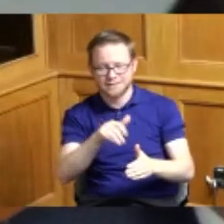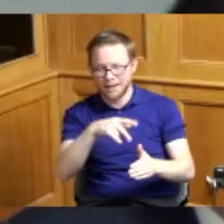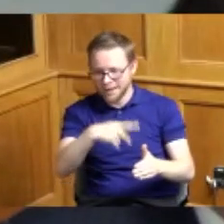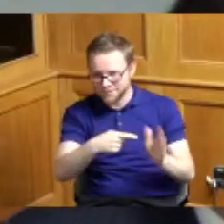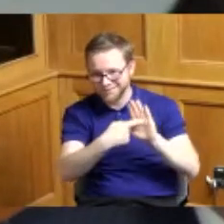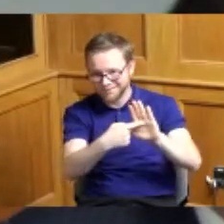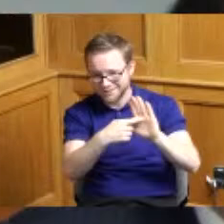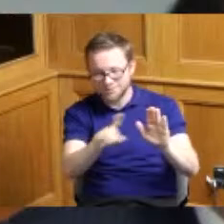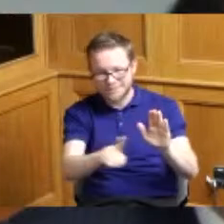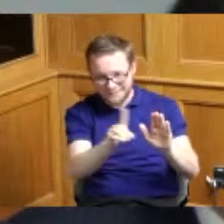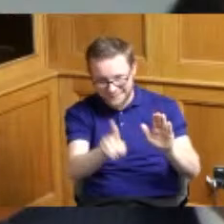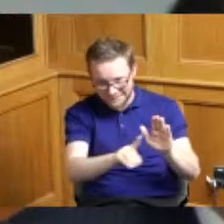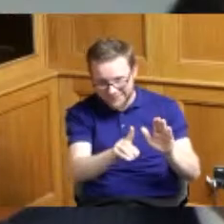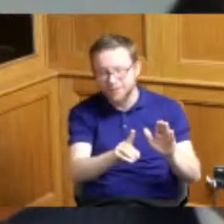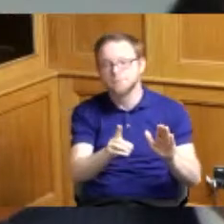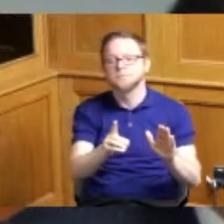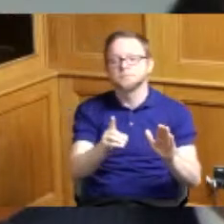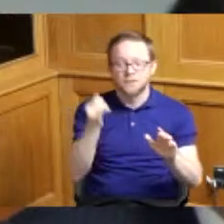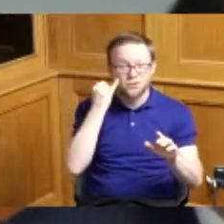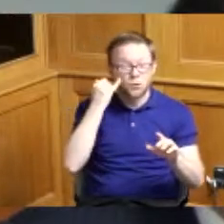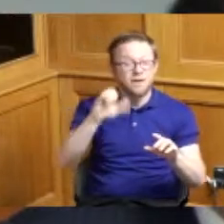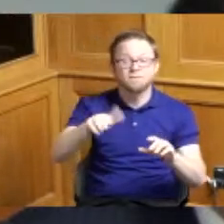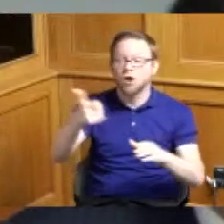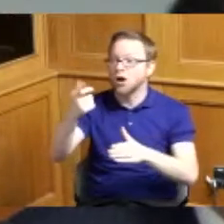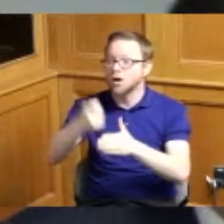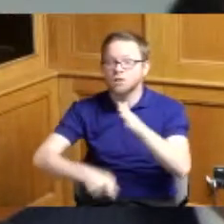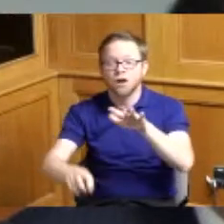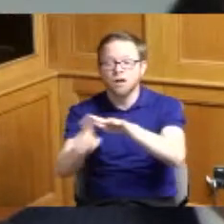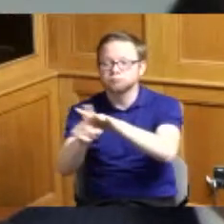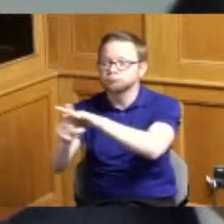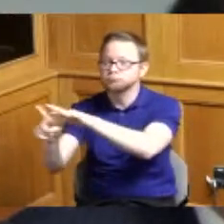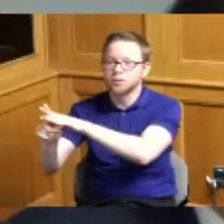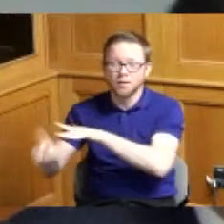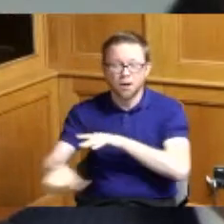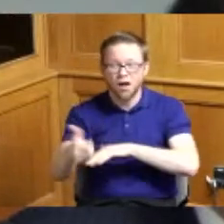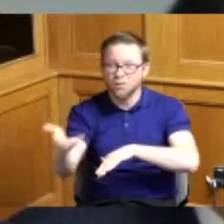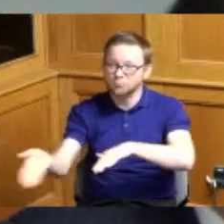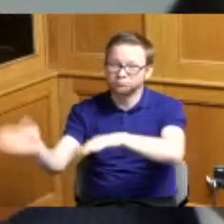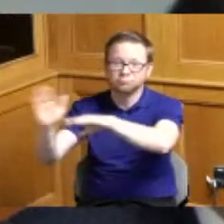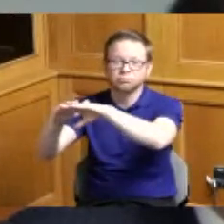uh that's where we have talked with our partners uh about working effectively to ensure that we